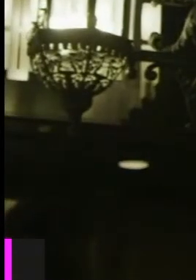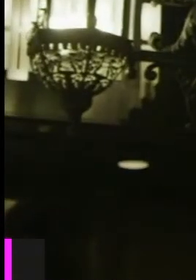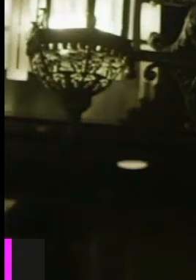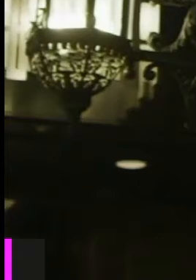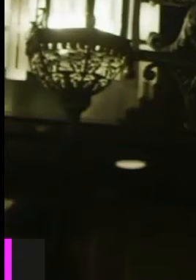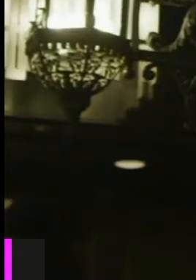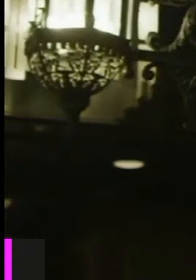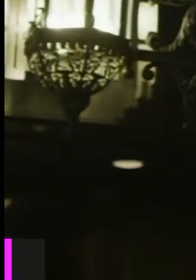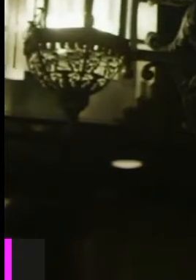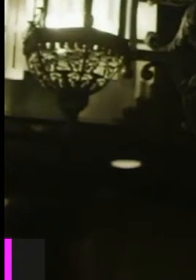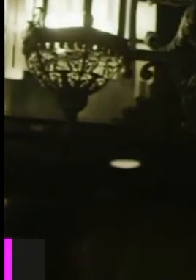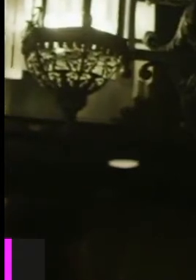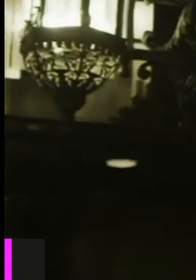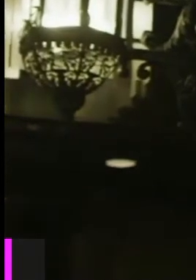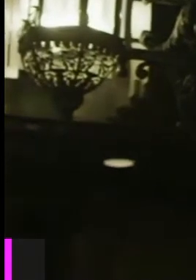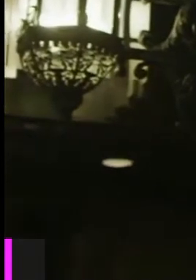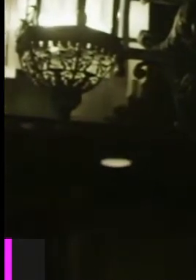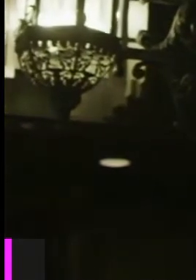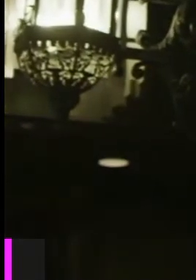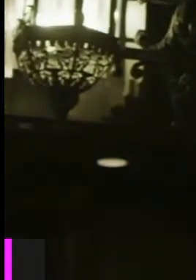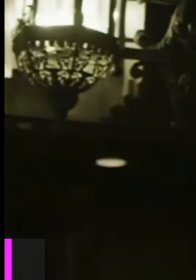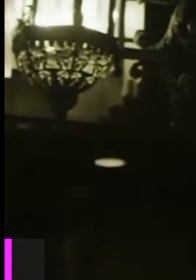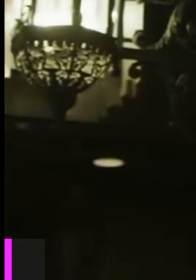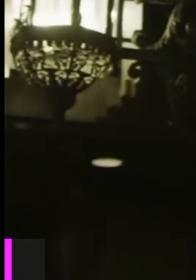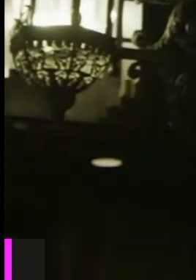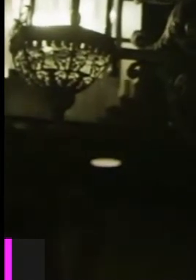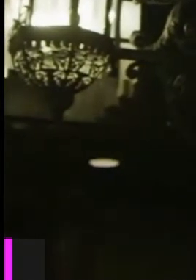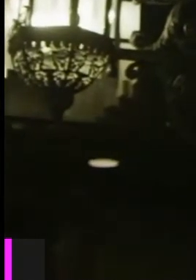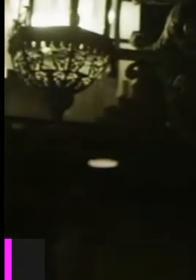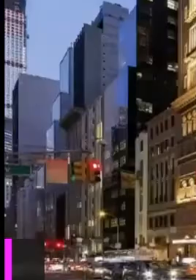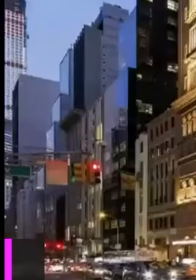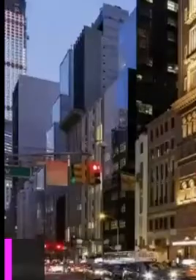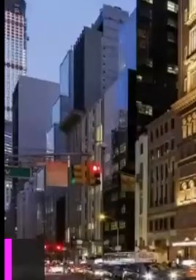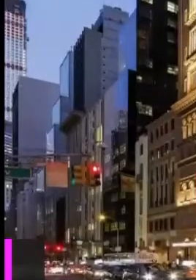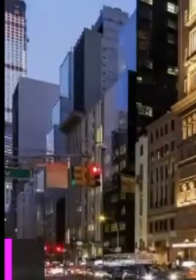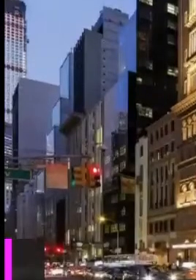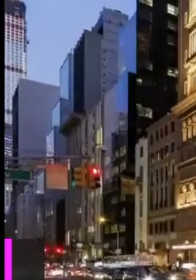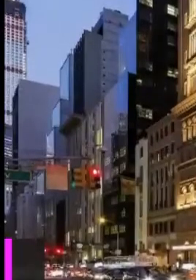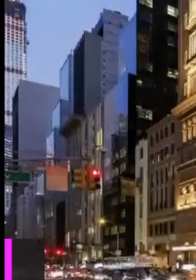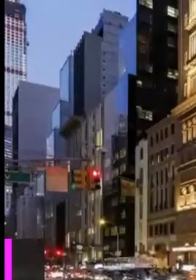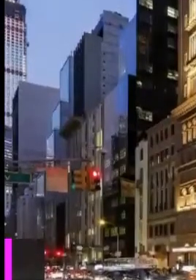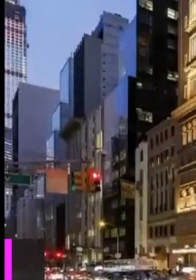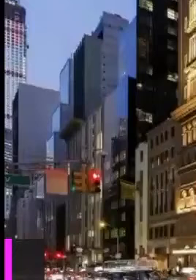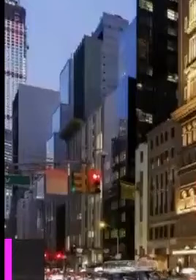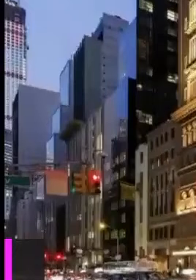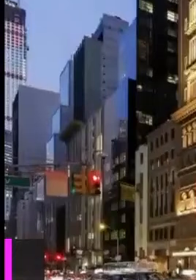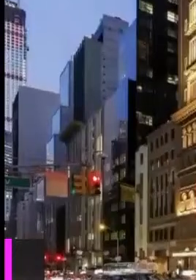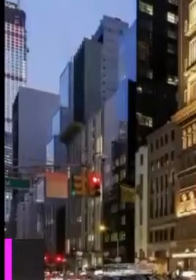For 130 years Carnegie Hall has invited passers-by at 57th Street and 7th Avenue